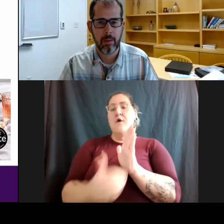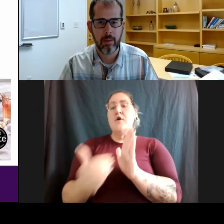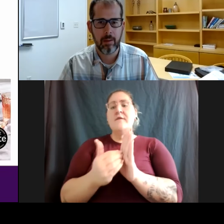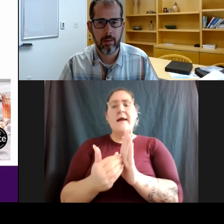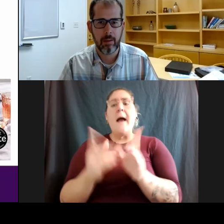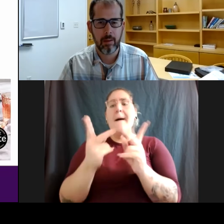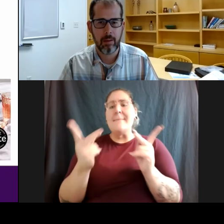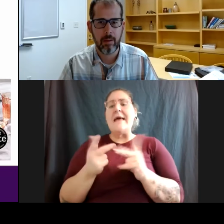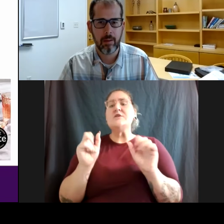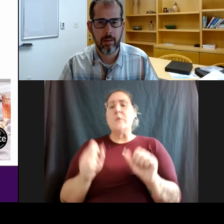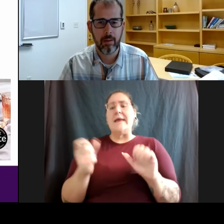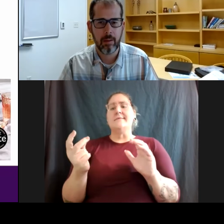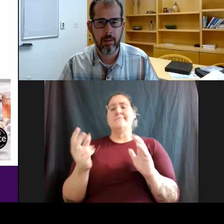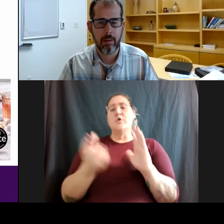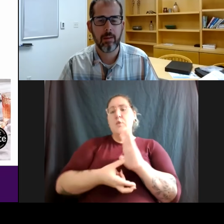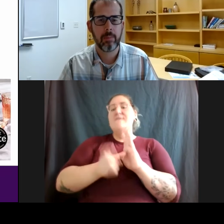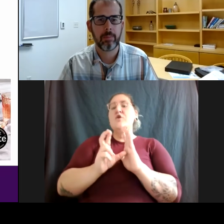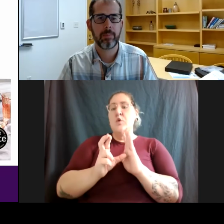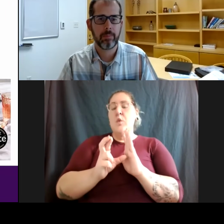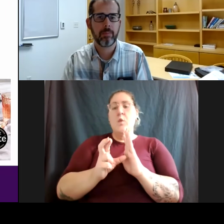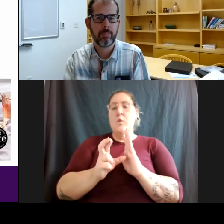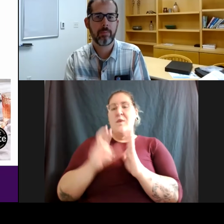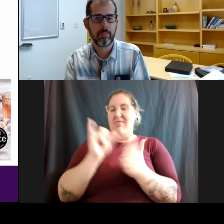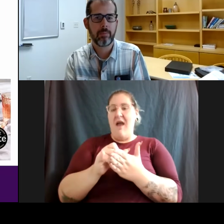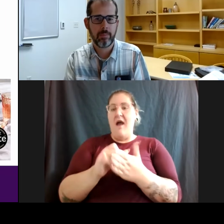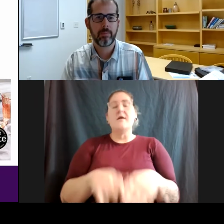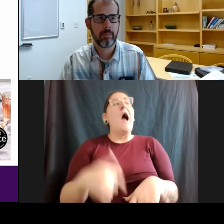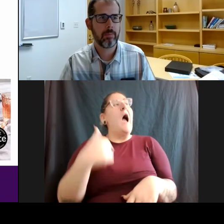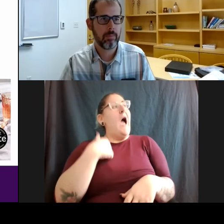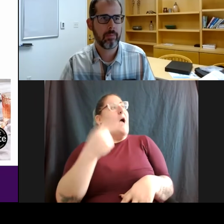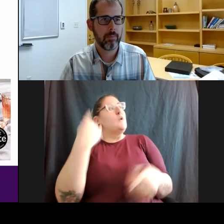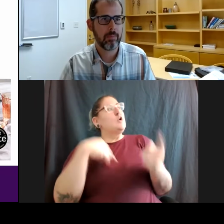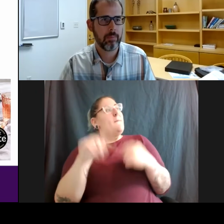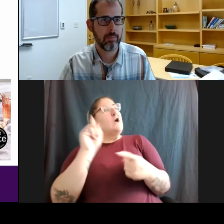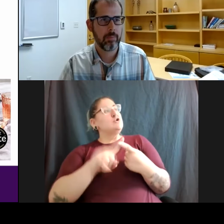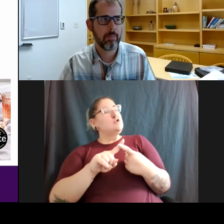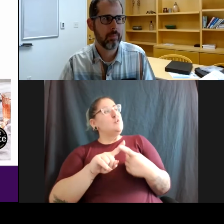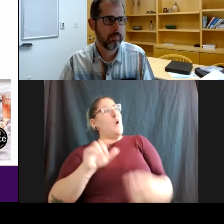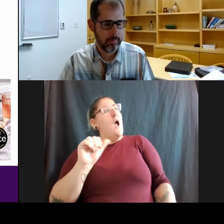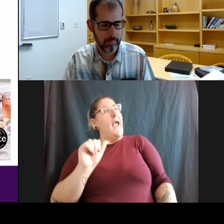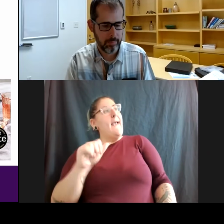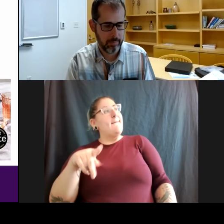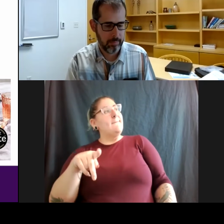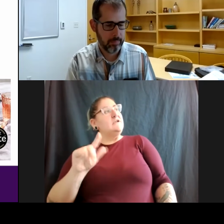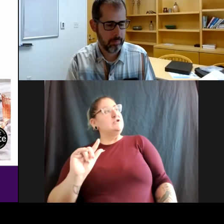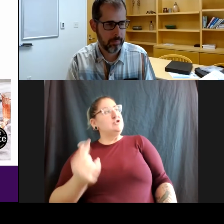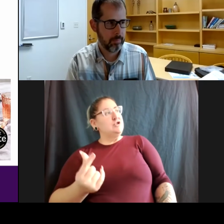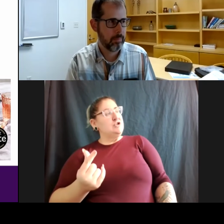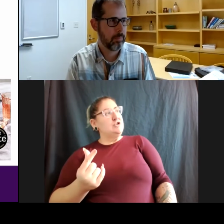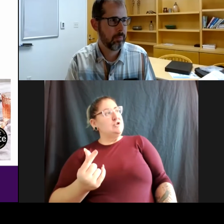back to the ARIA authoring practices which is the APG. WAI-ARIA authoring practices